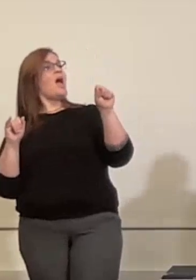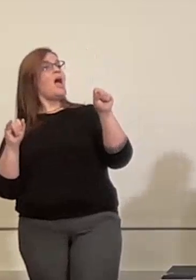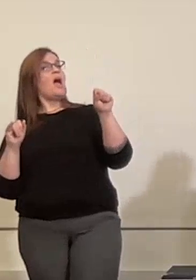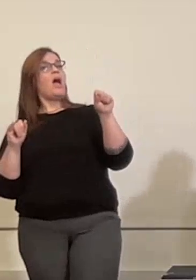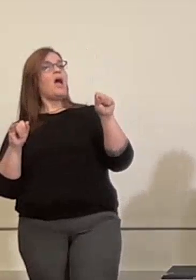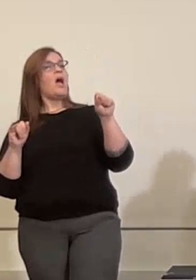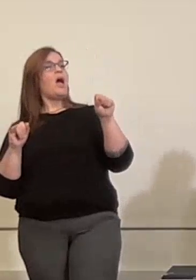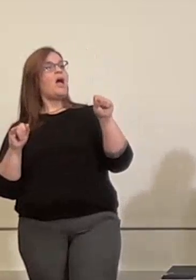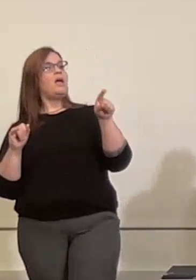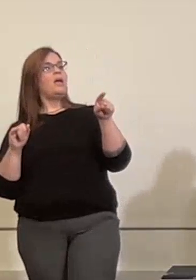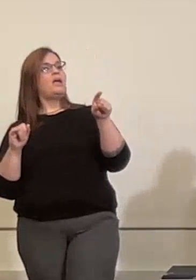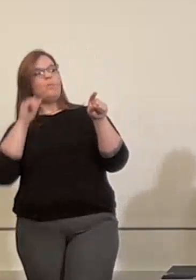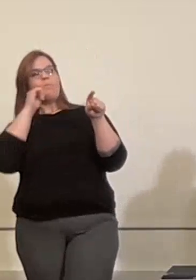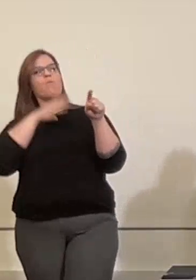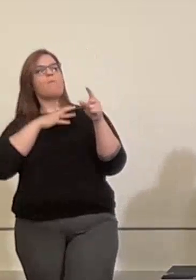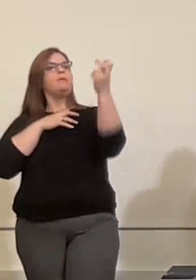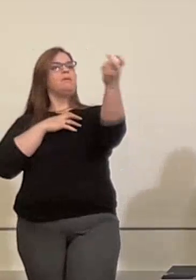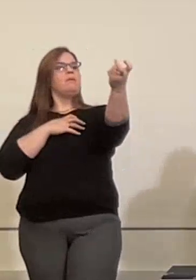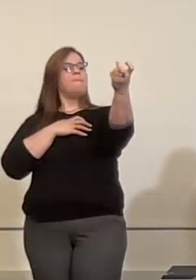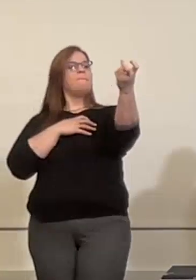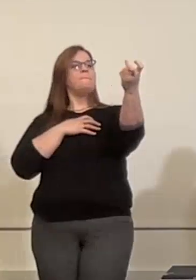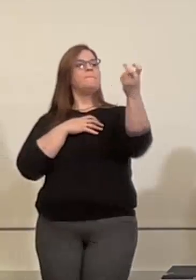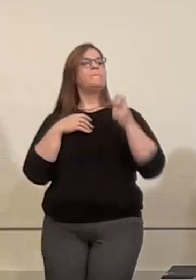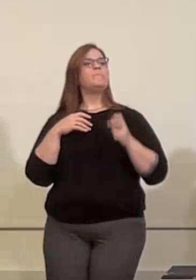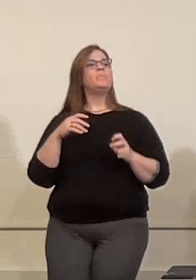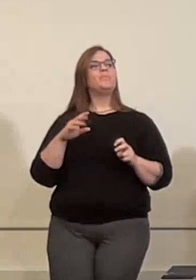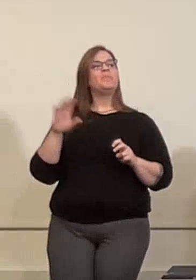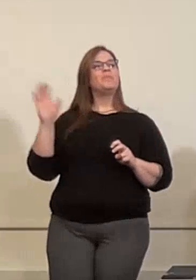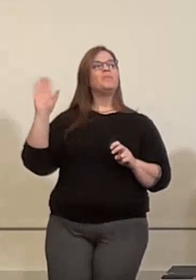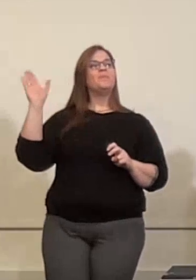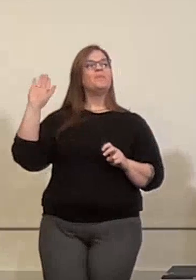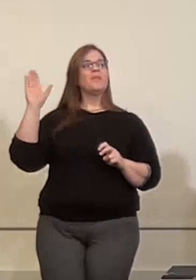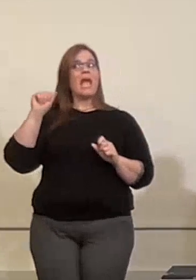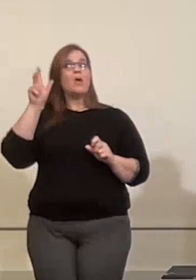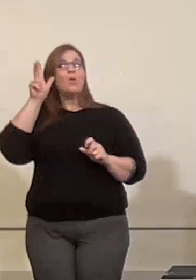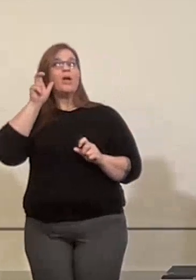one AI and yeah, can you hear me? Yeah, yeah.